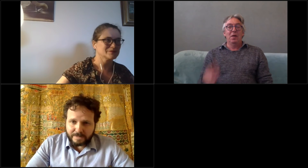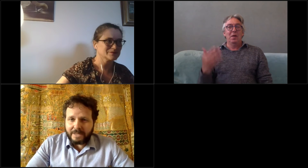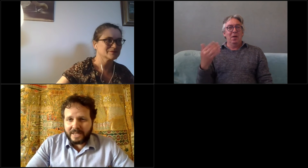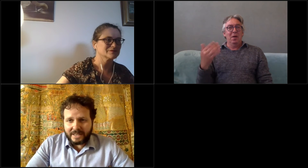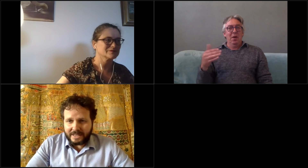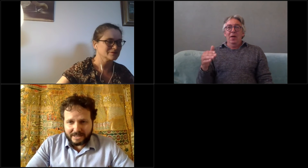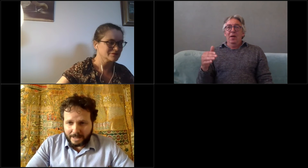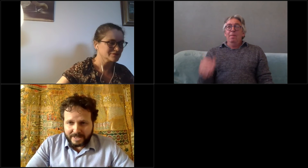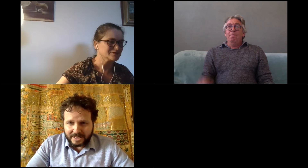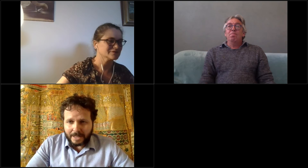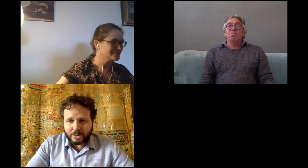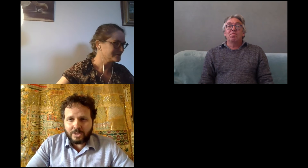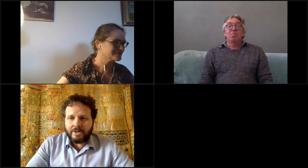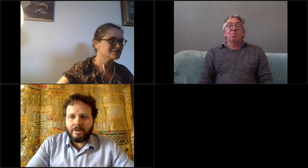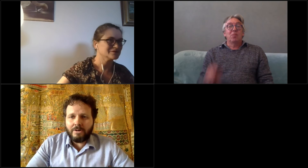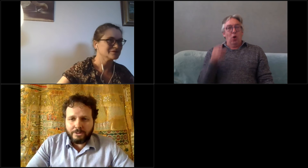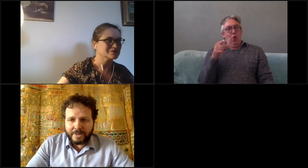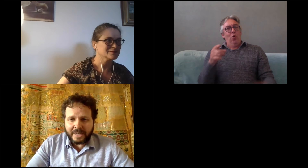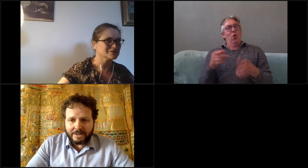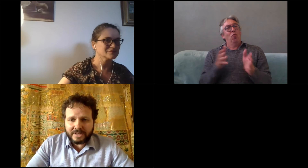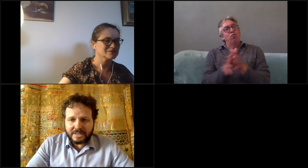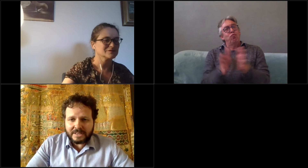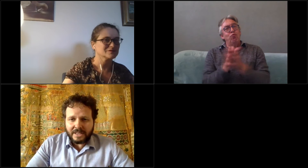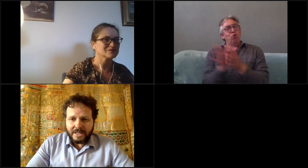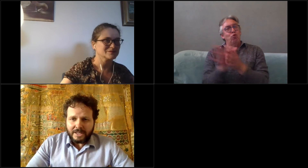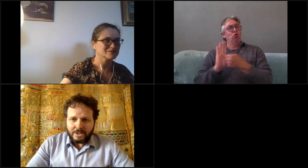in Spain but it happens in all European countries